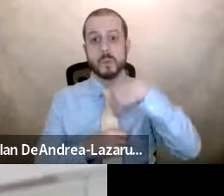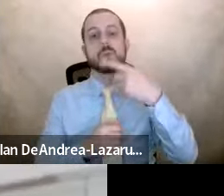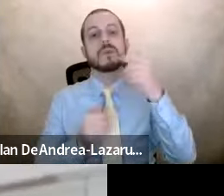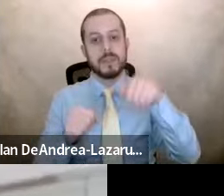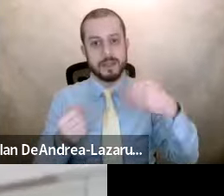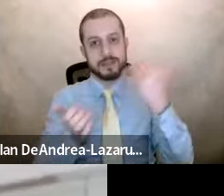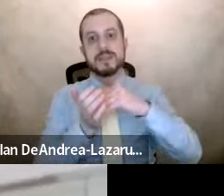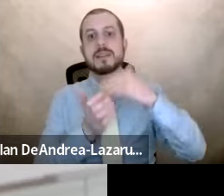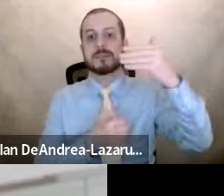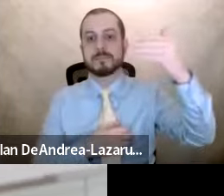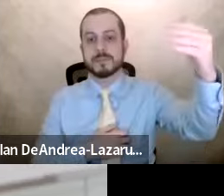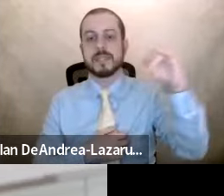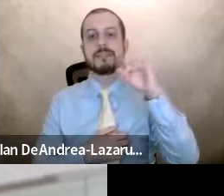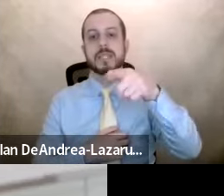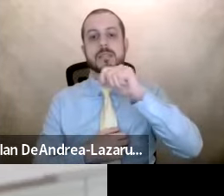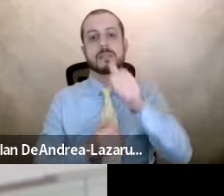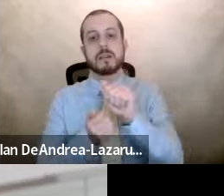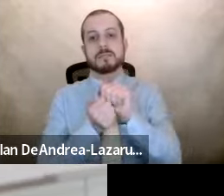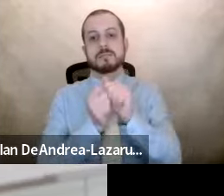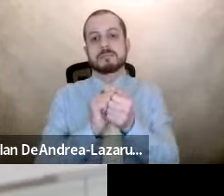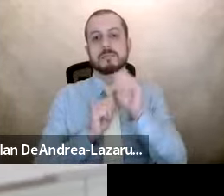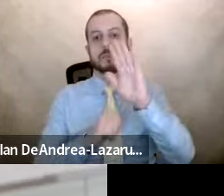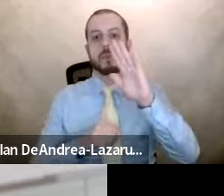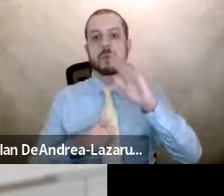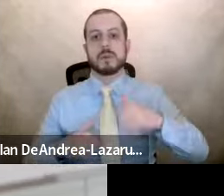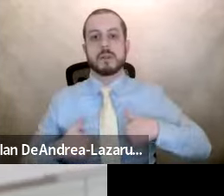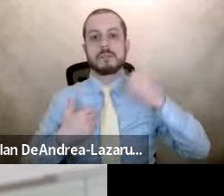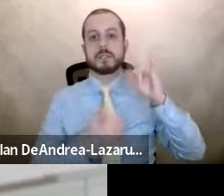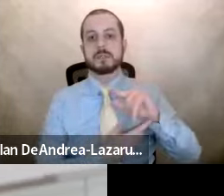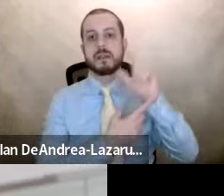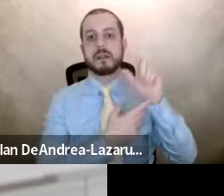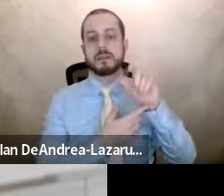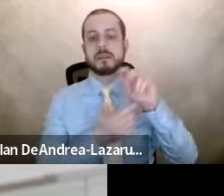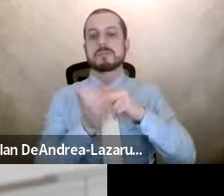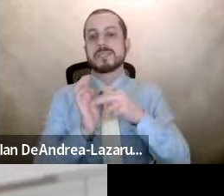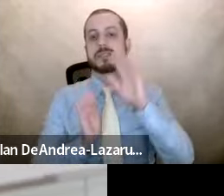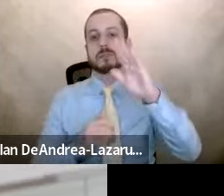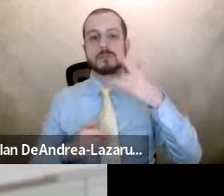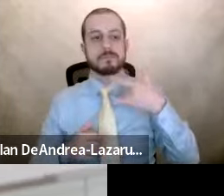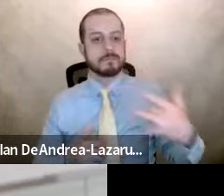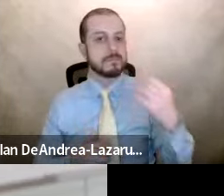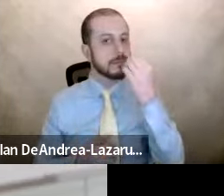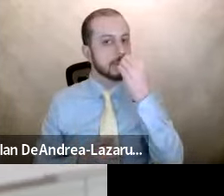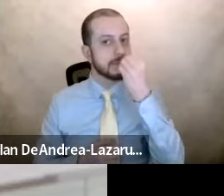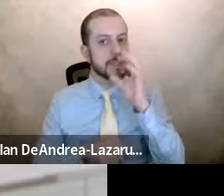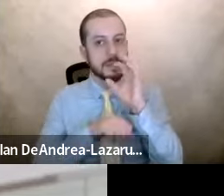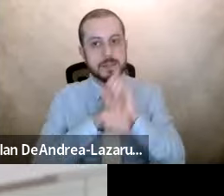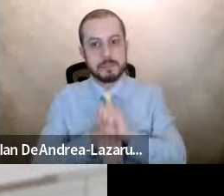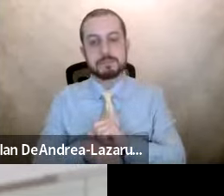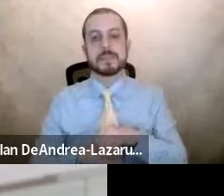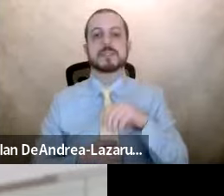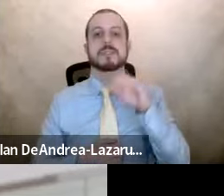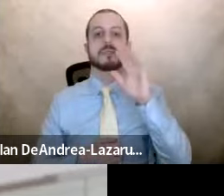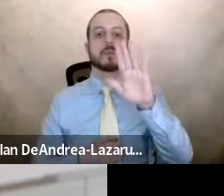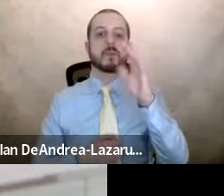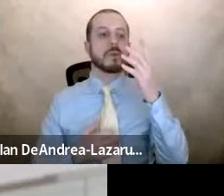and isn't able to come in for hours and hours.